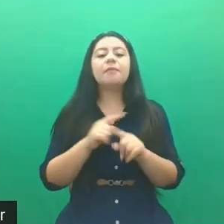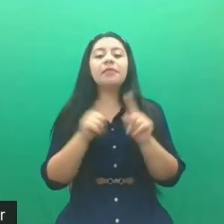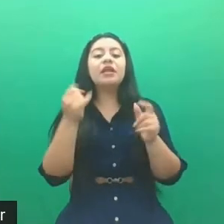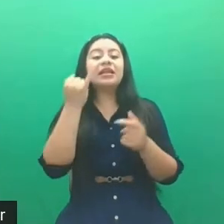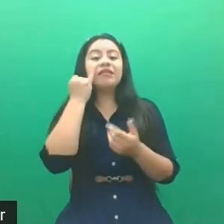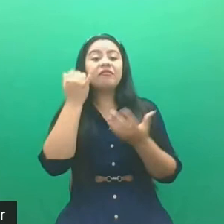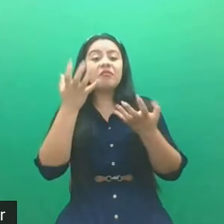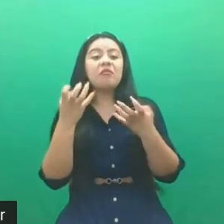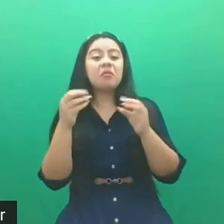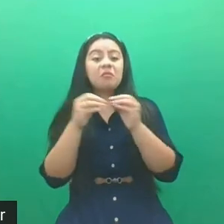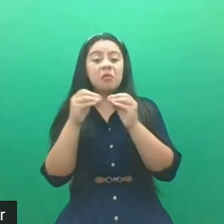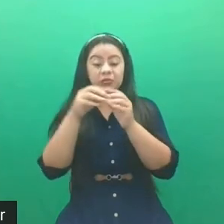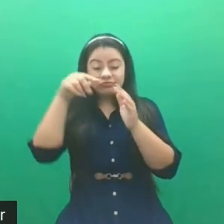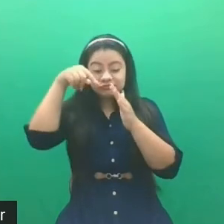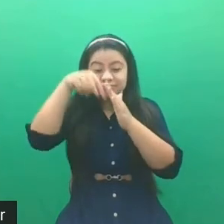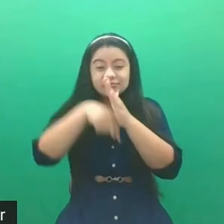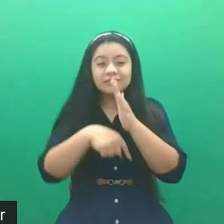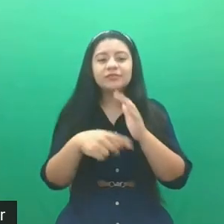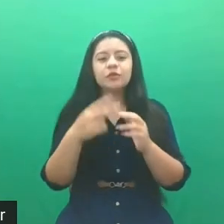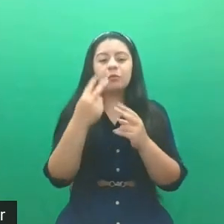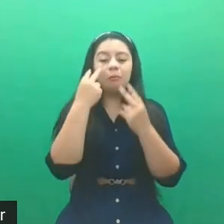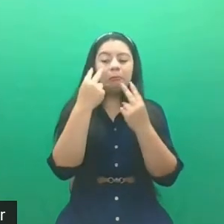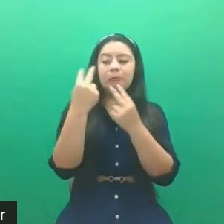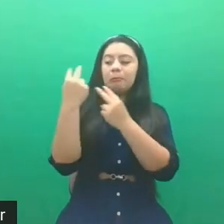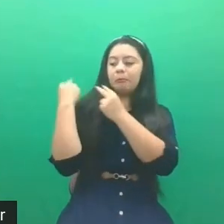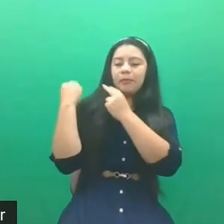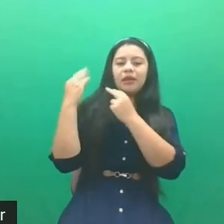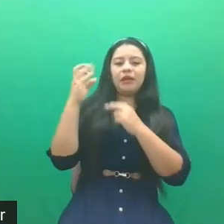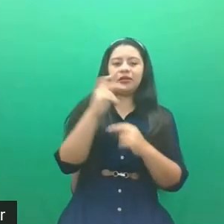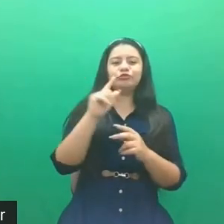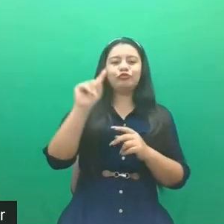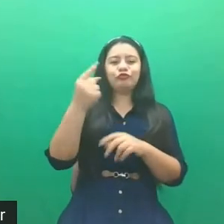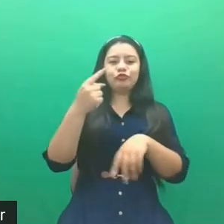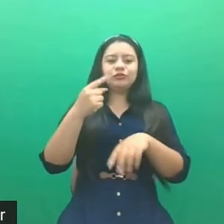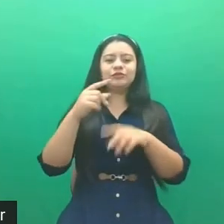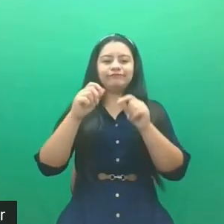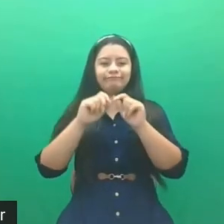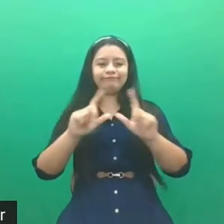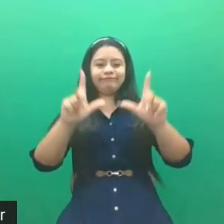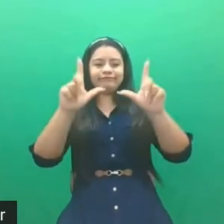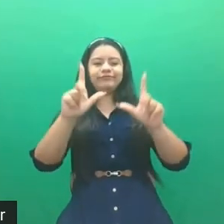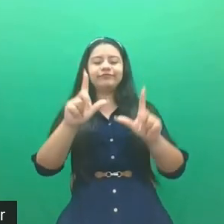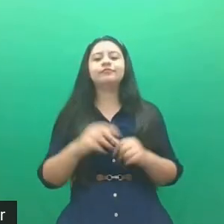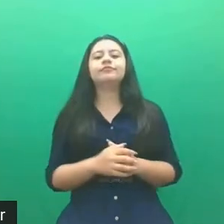we have one in the first video of the series and the first webcast, but it's built right into your